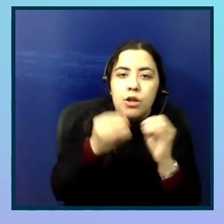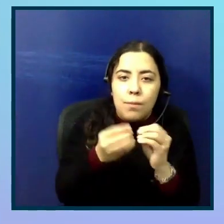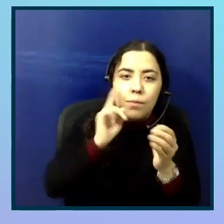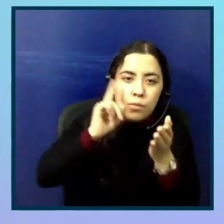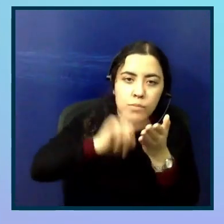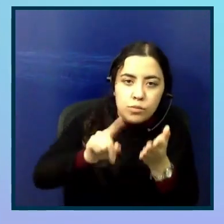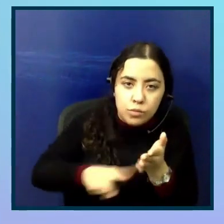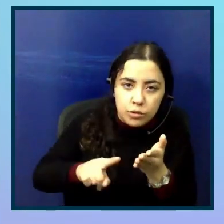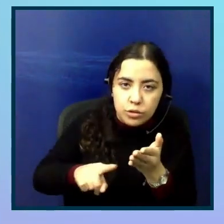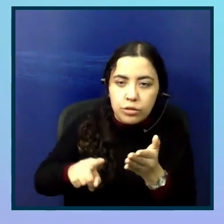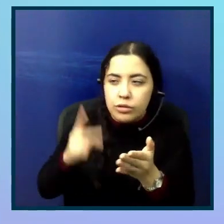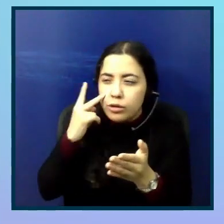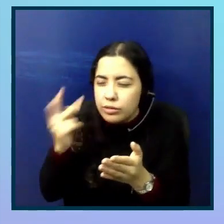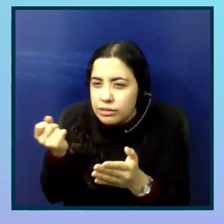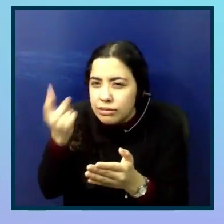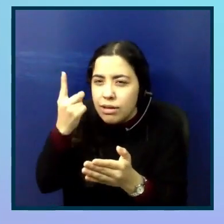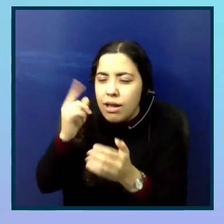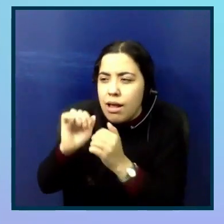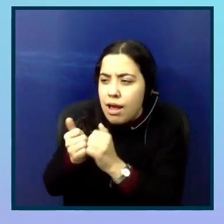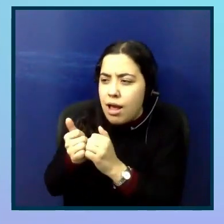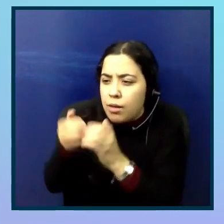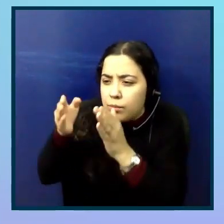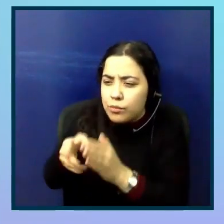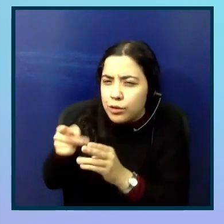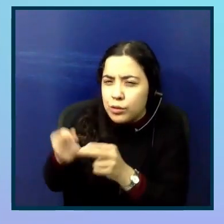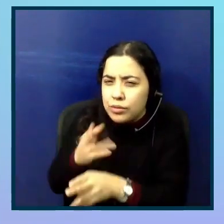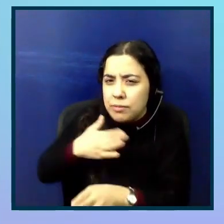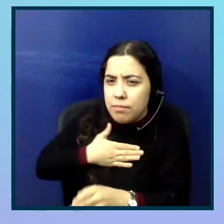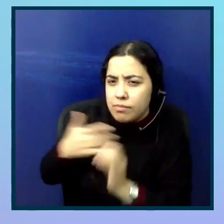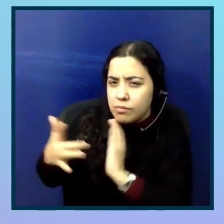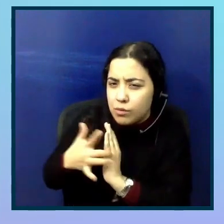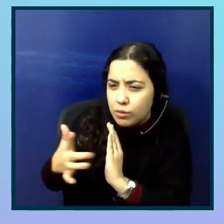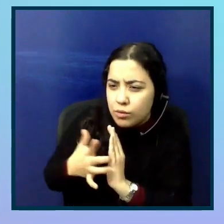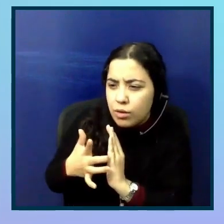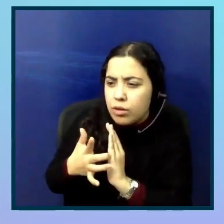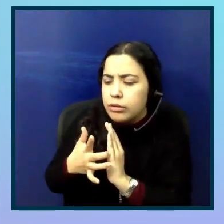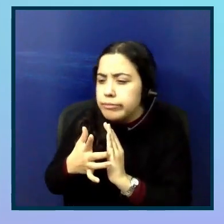and also understand how someone's using something and be able to inform future designs.